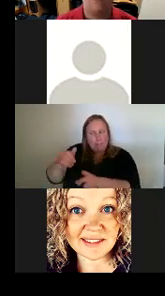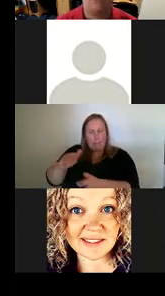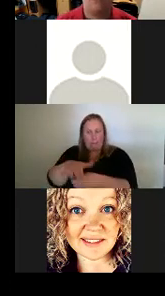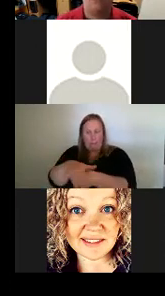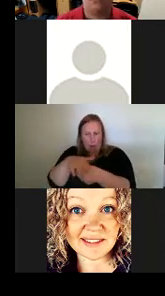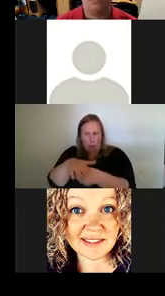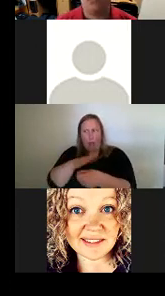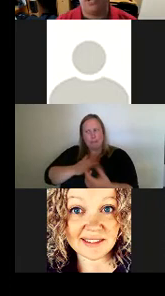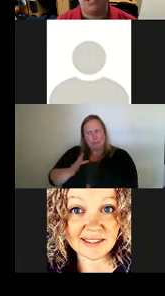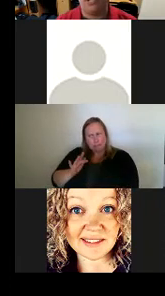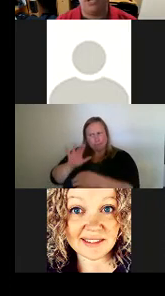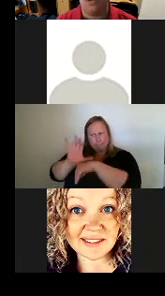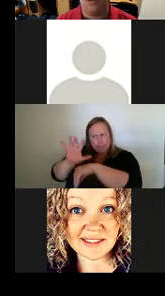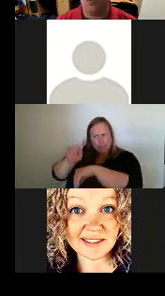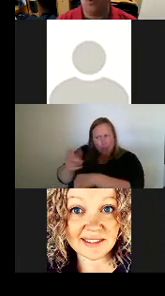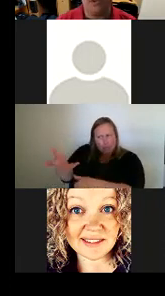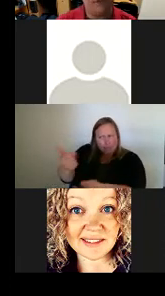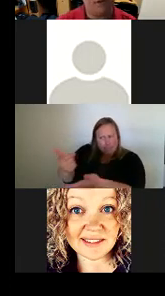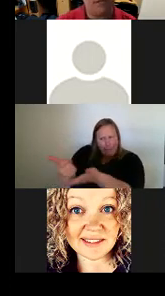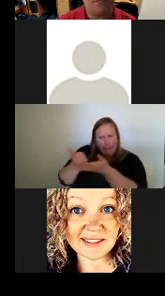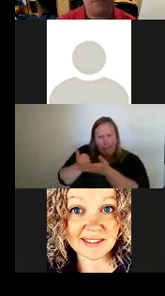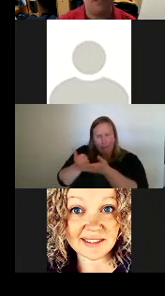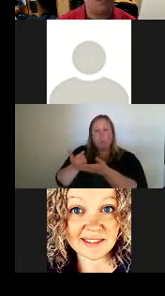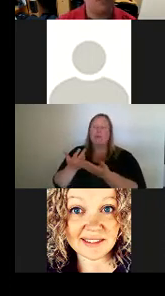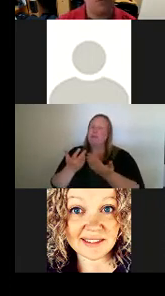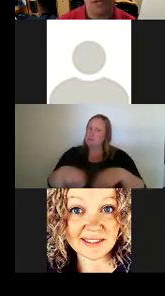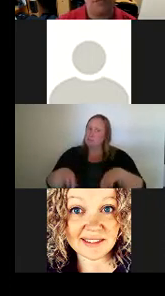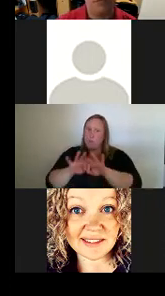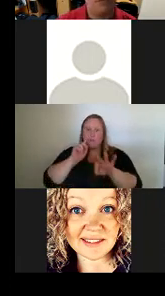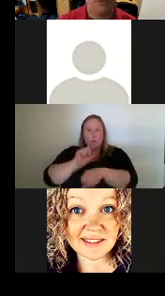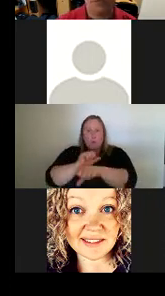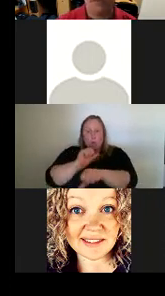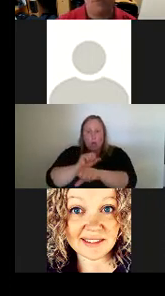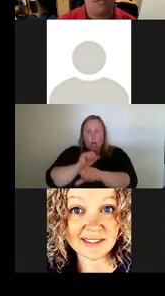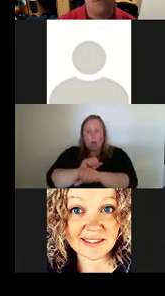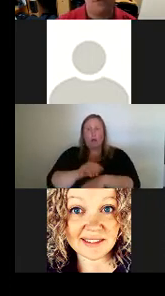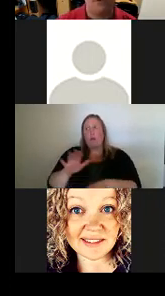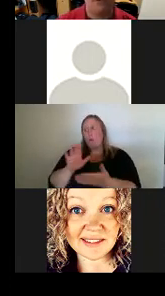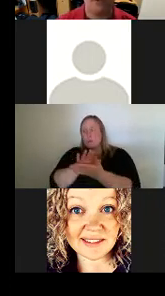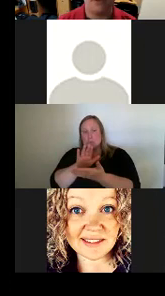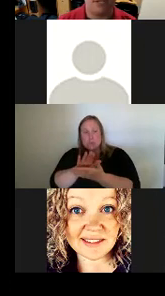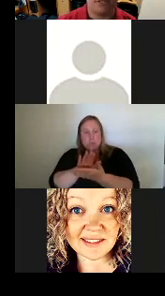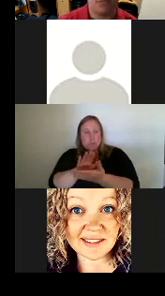THIS IS REALLY IMPORTANT IN WORK ENVIRONMENTS, BUT IT COULD ALSO APPLY TO SCHOOL ENVIRONMENTS OR OTHER SETTINGS